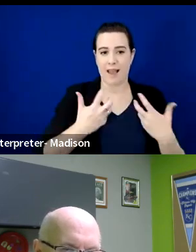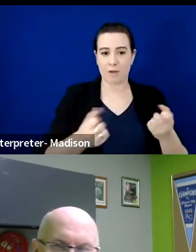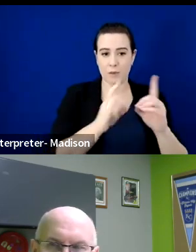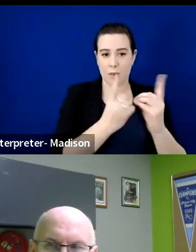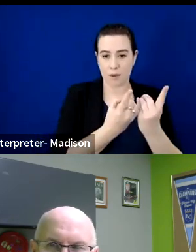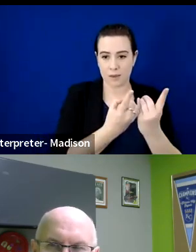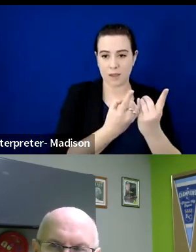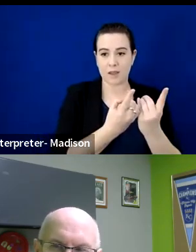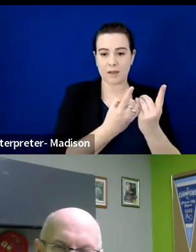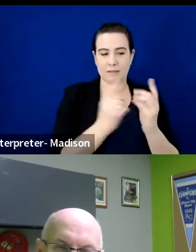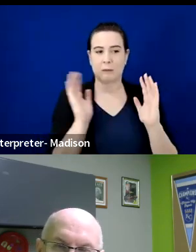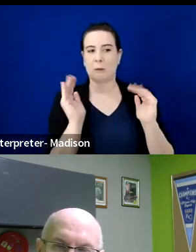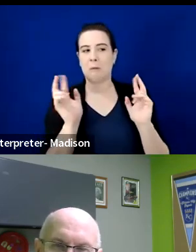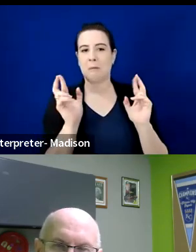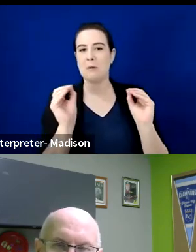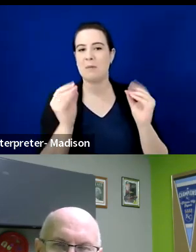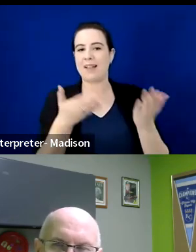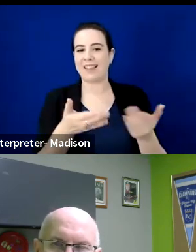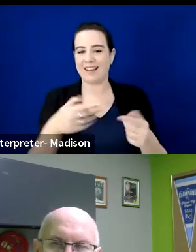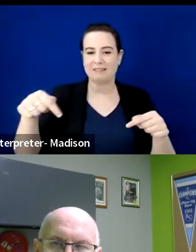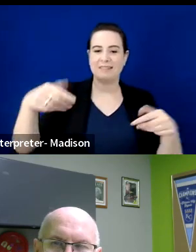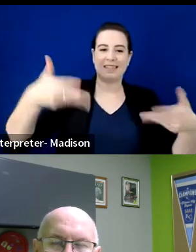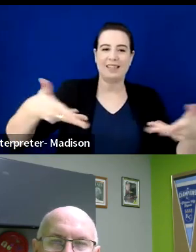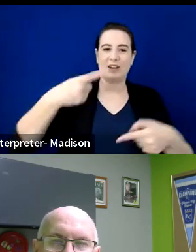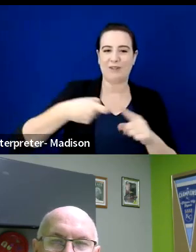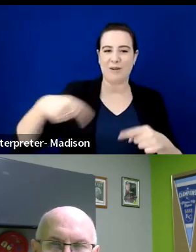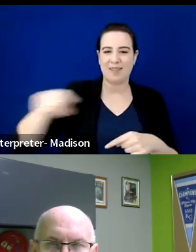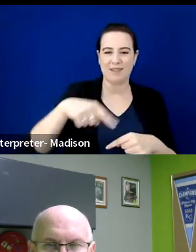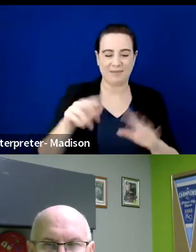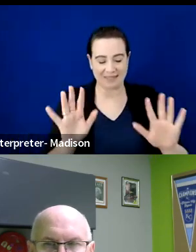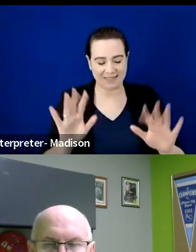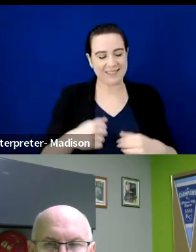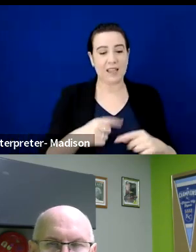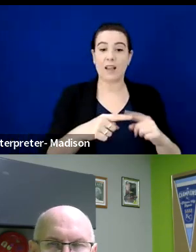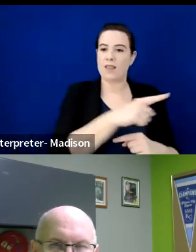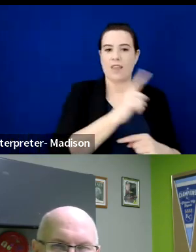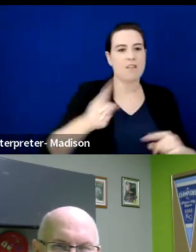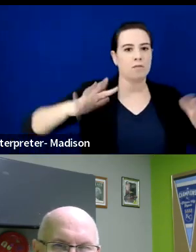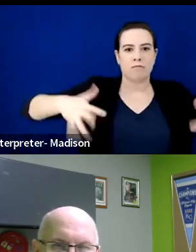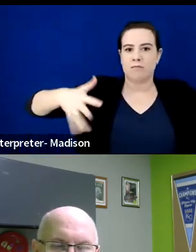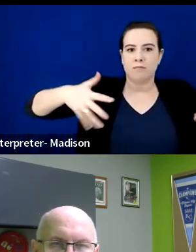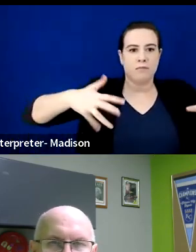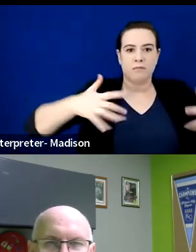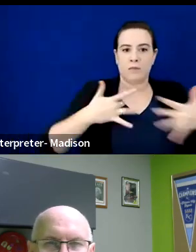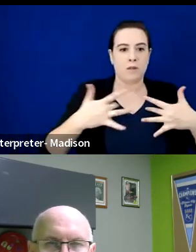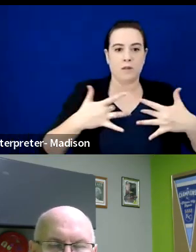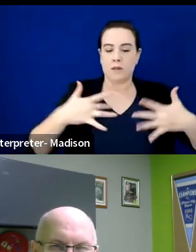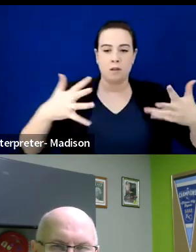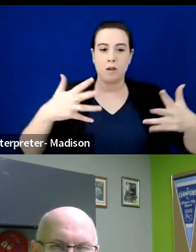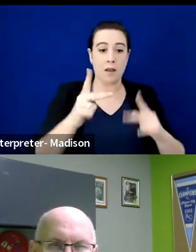And Franklin County, believe it or not, with 102,000, is barely 40%.